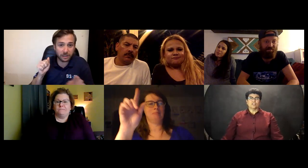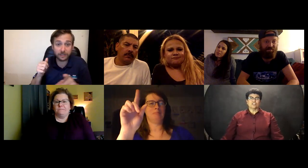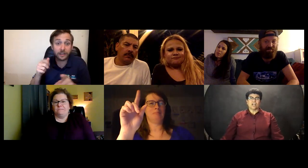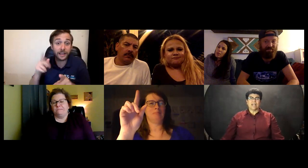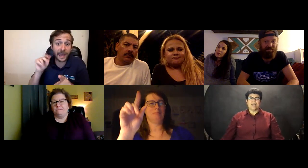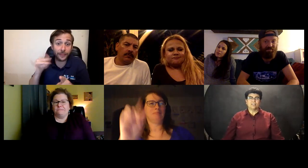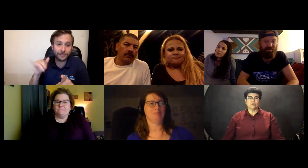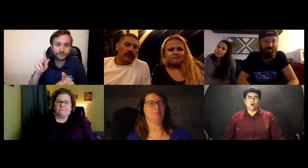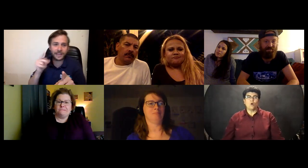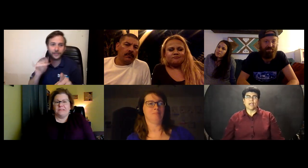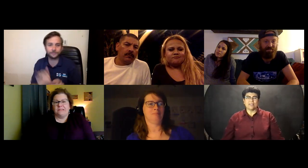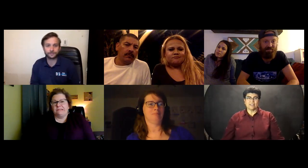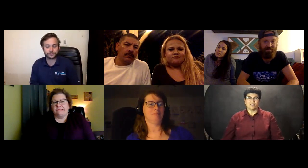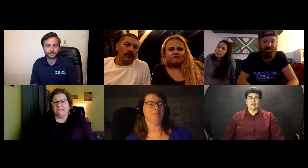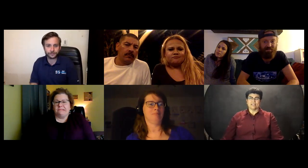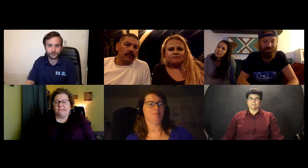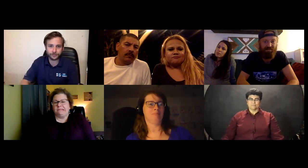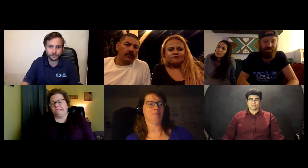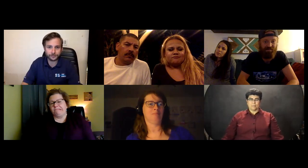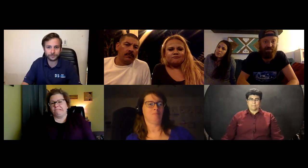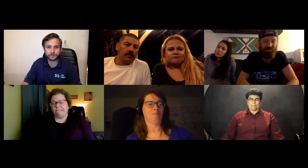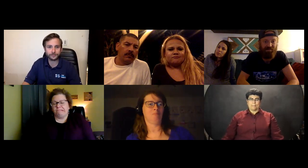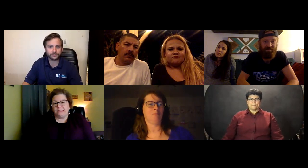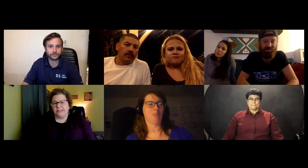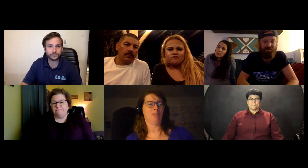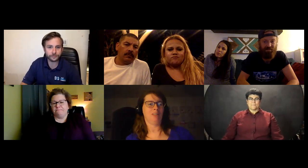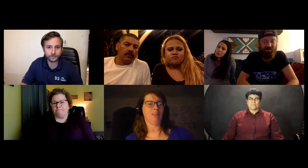child had to oh kathy go ahead